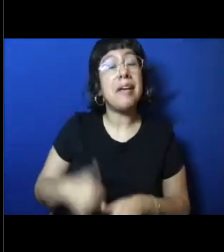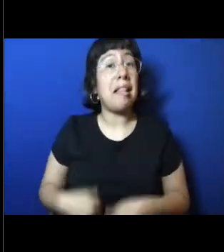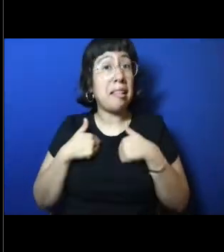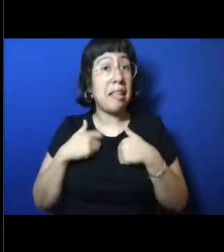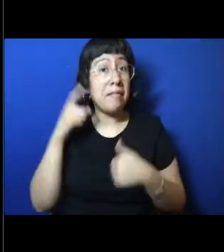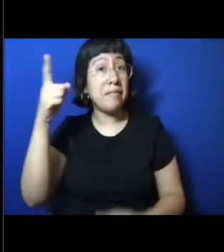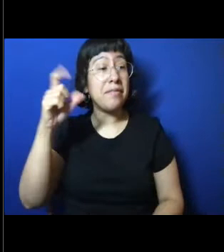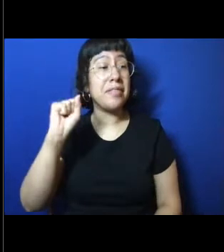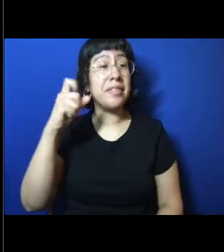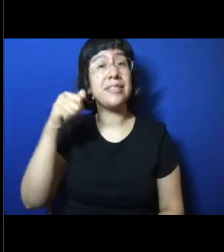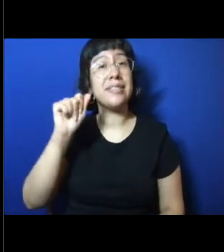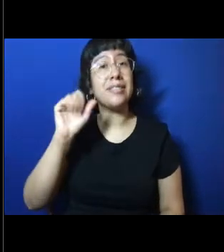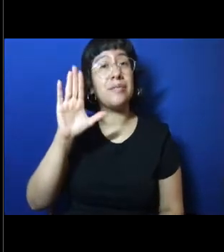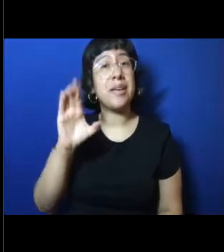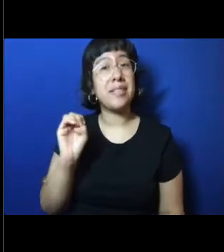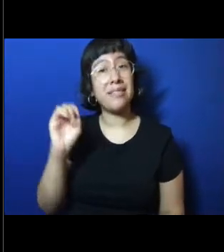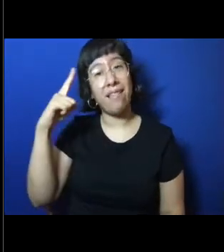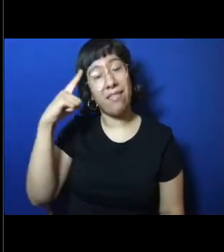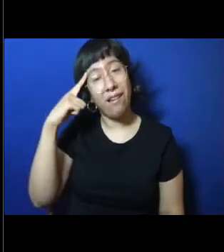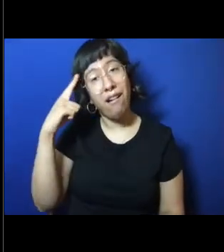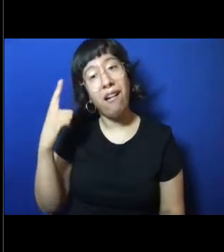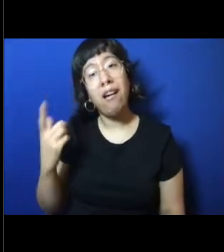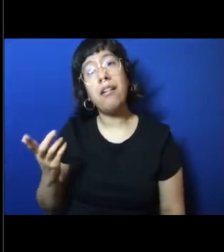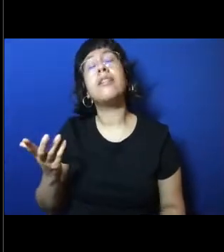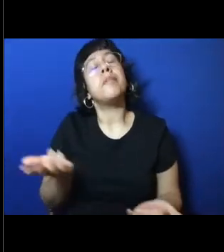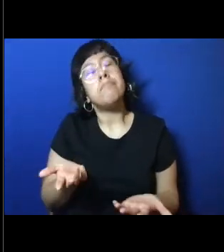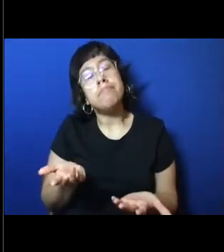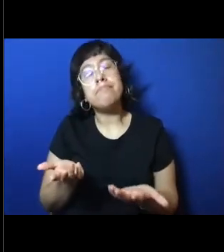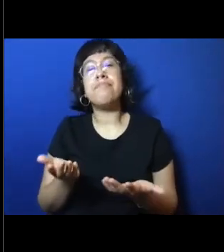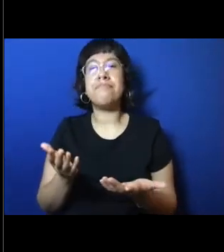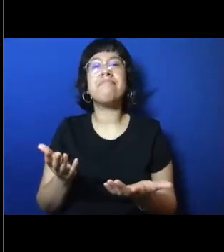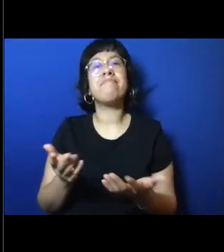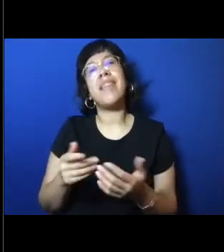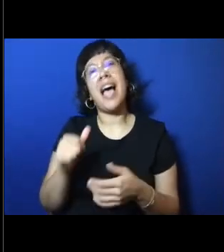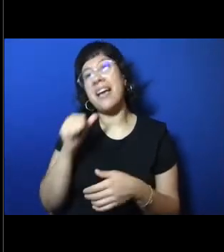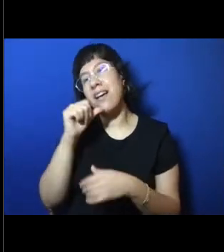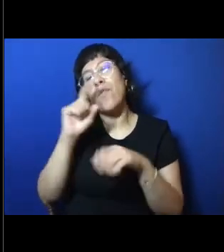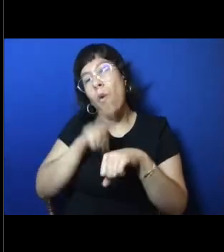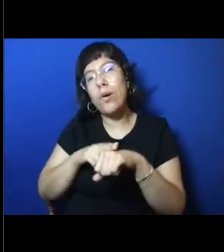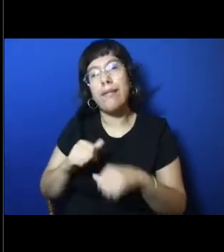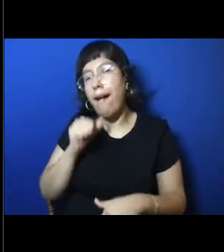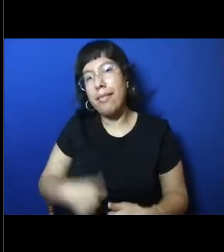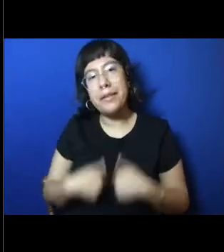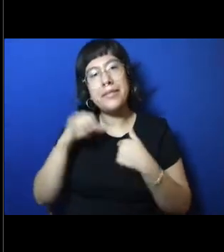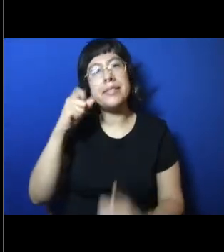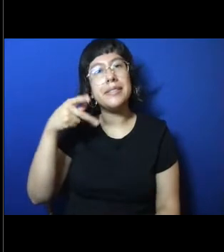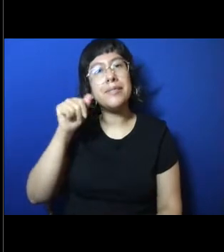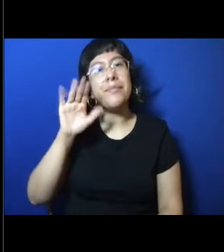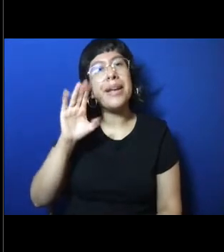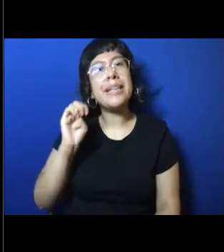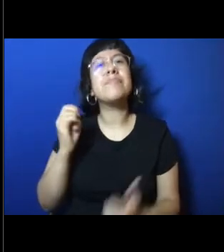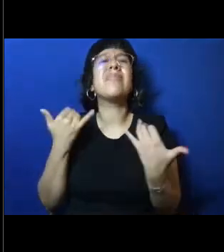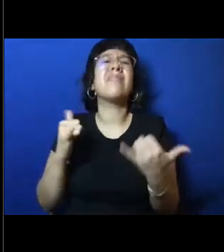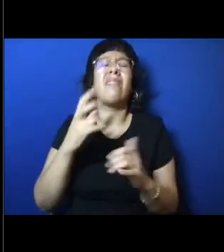but I wanted to get involved and start studying those things that would get me to this kind of work. So as I got a little older